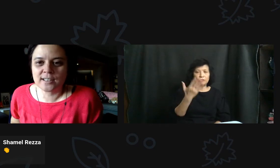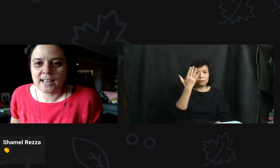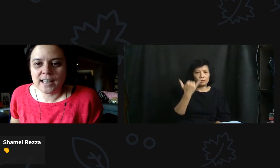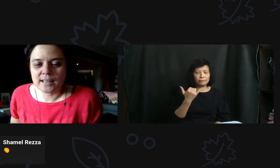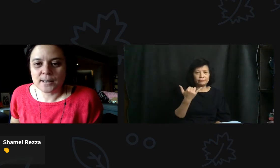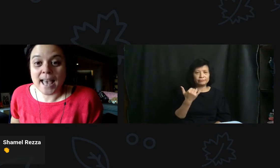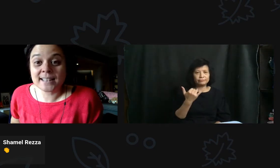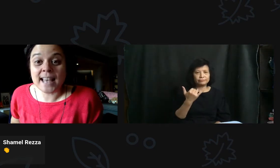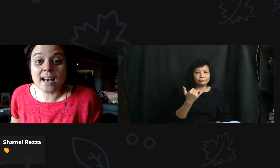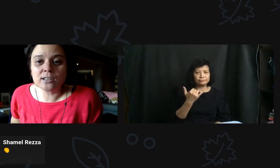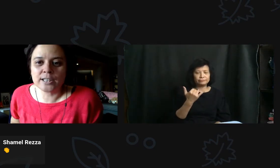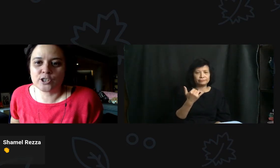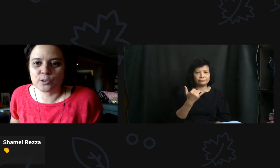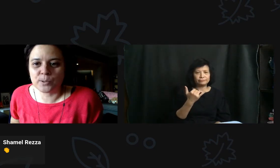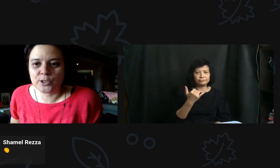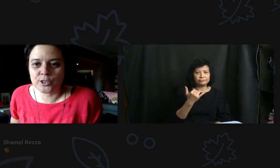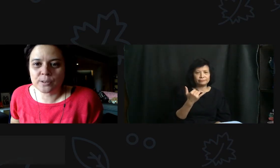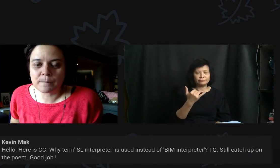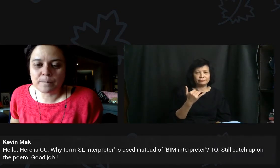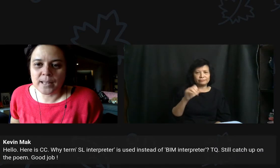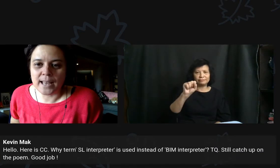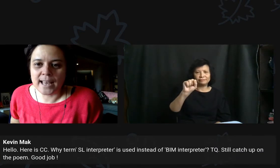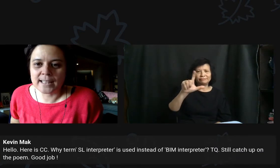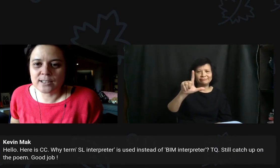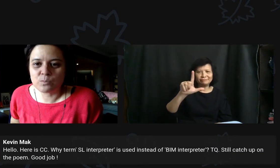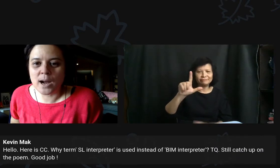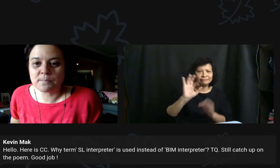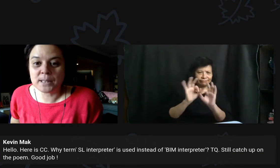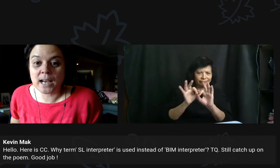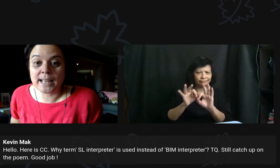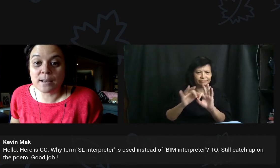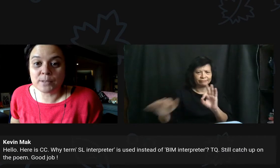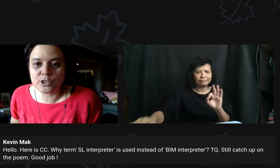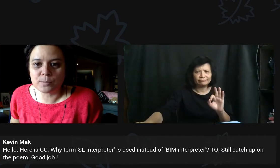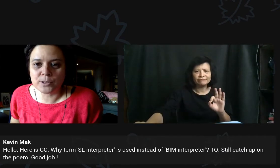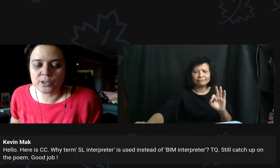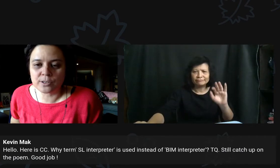SL interpreter and why BIM interpreter?